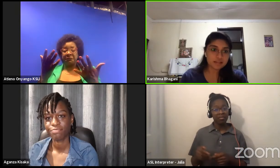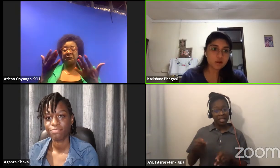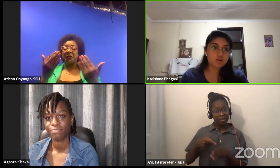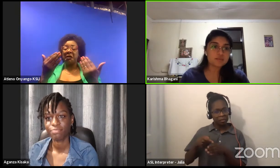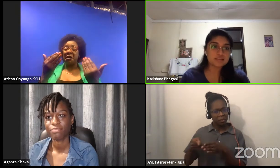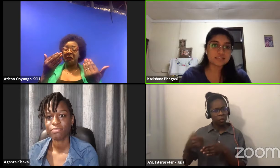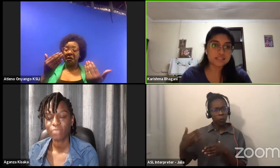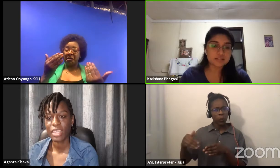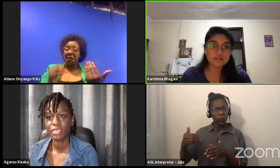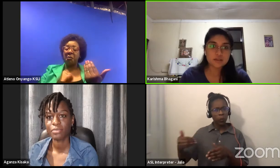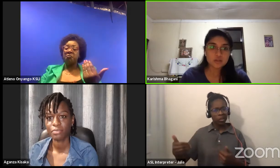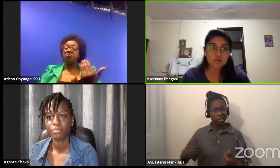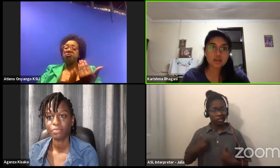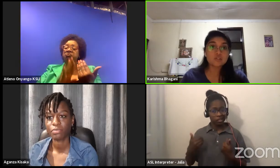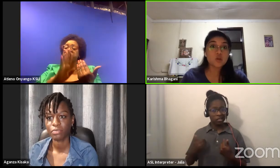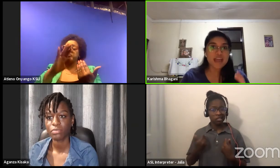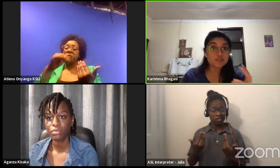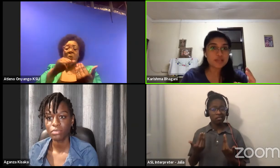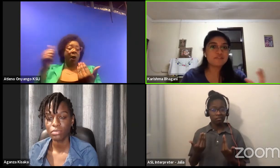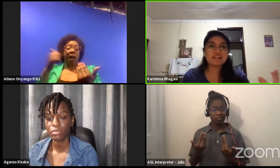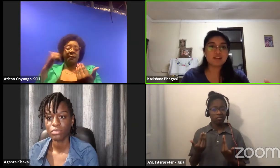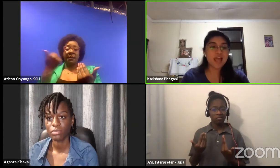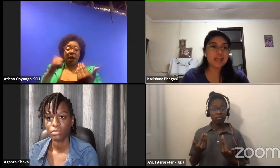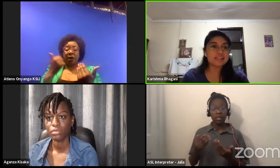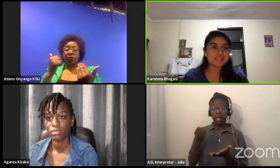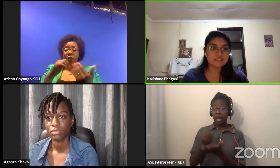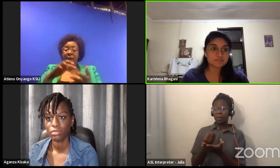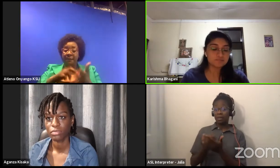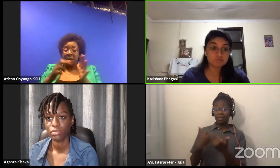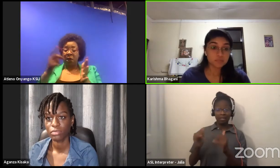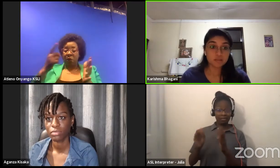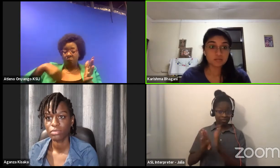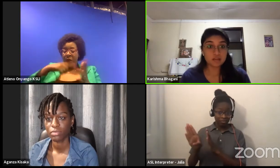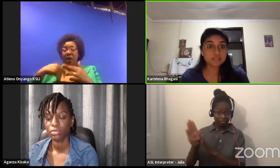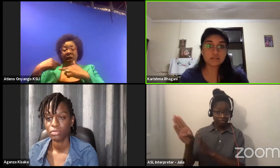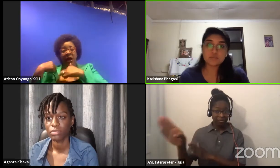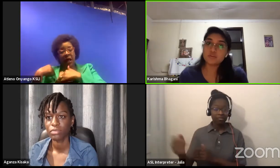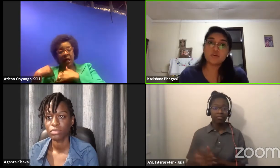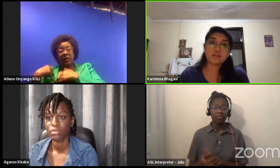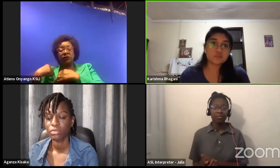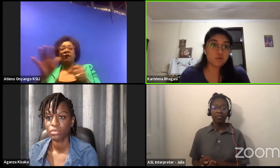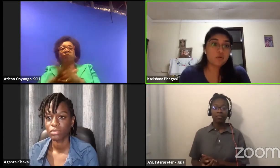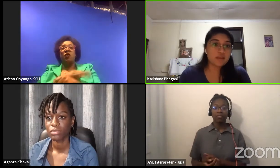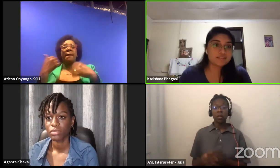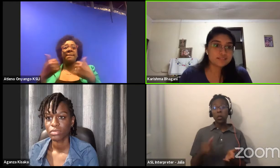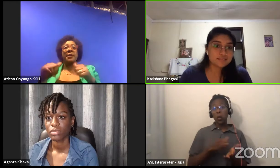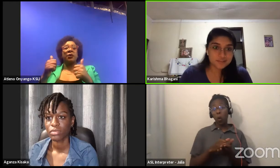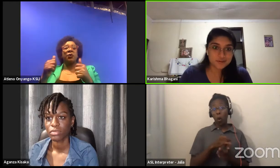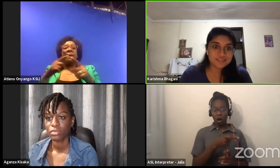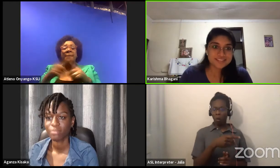The economy is still, you know, it's not as heavily reliant as the state of New York is on Broadway, you know?